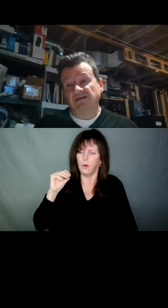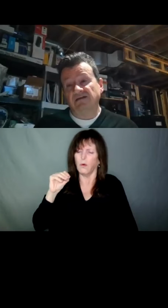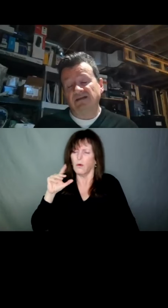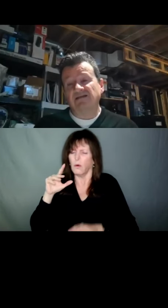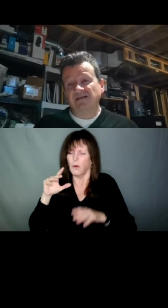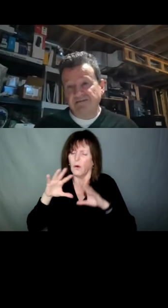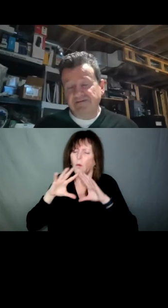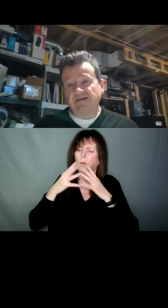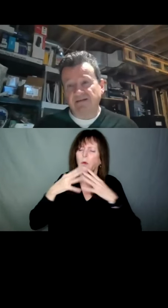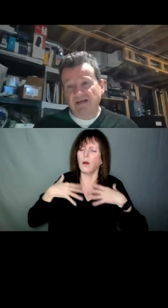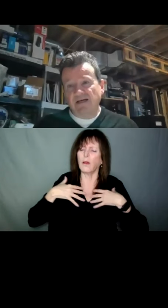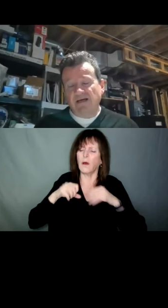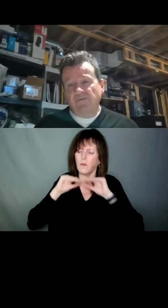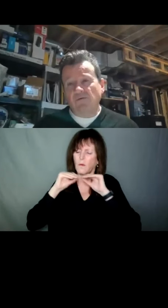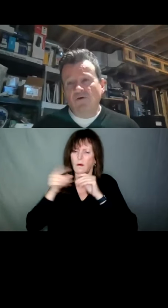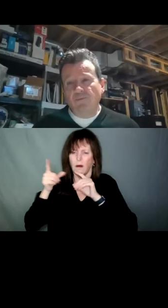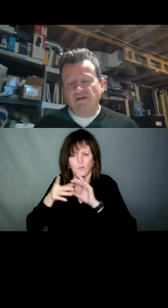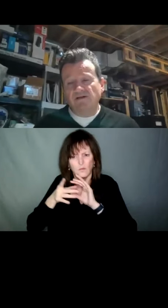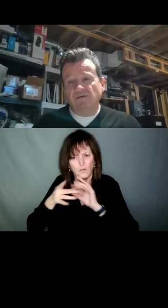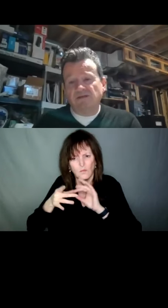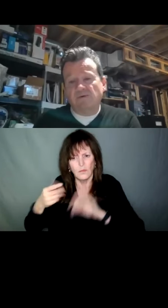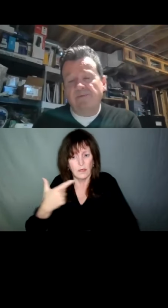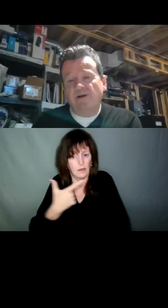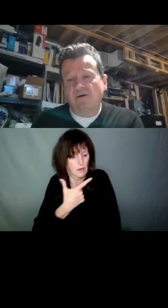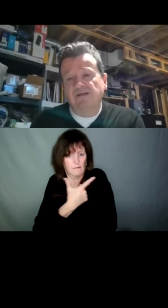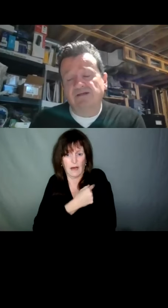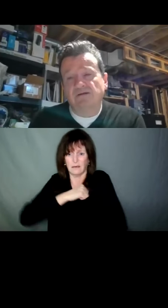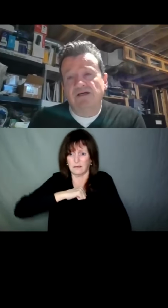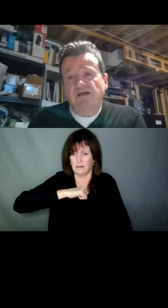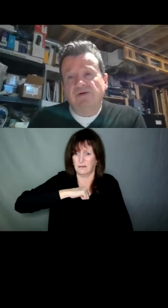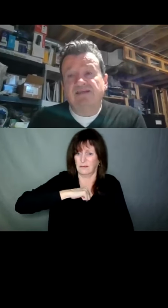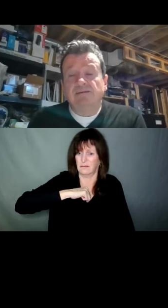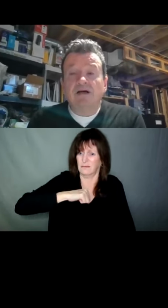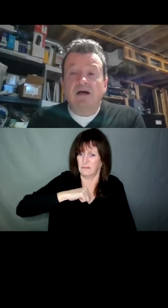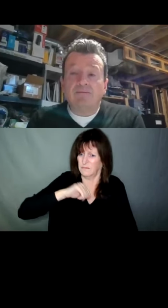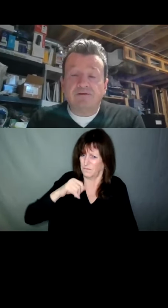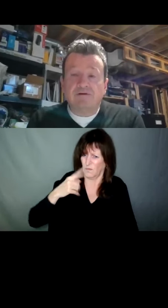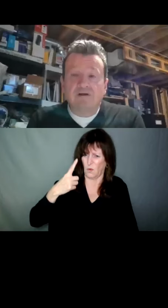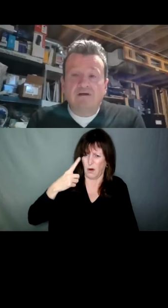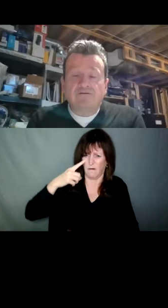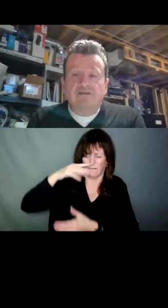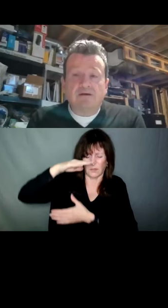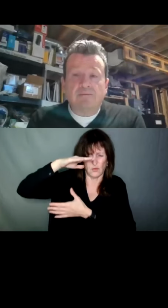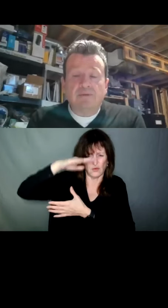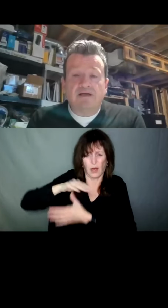young community.